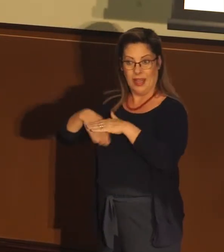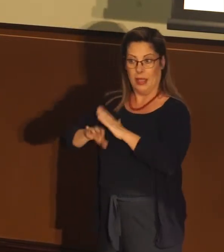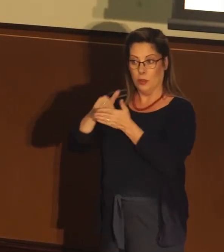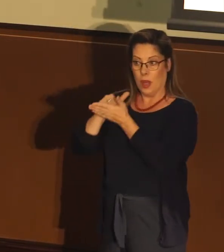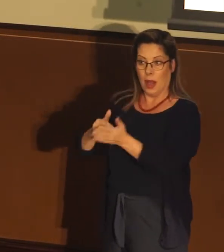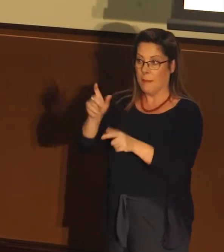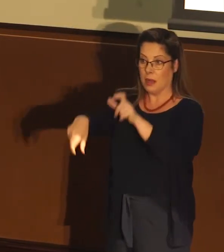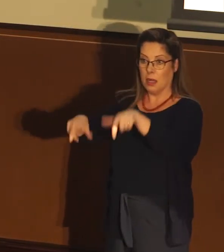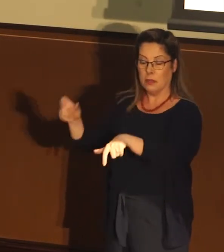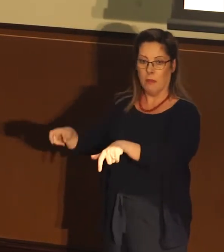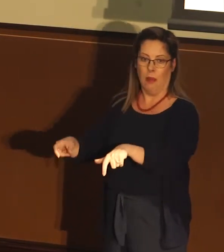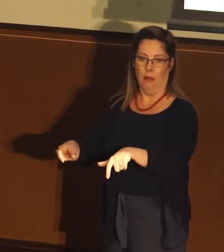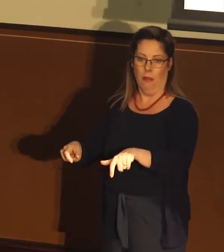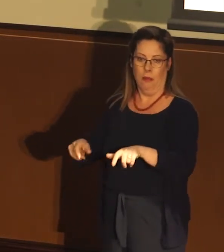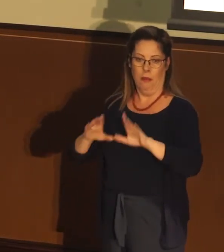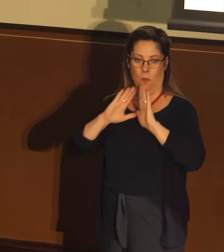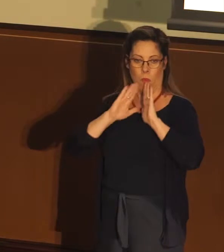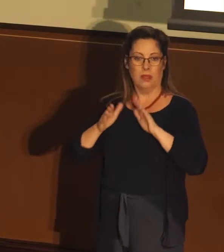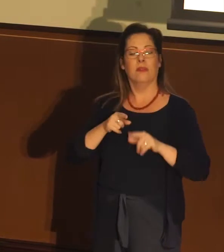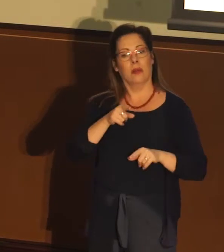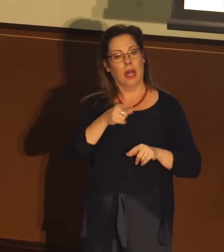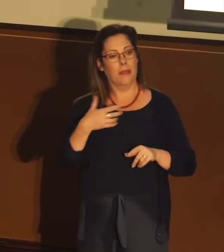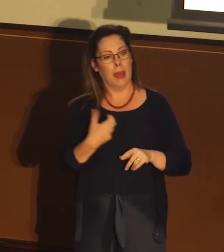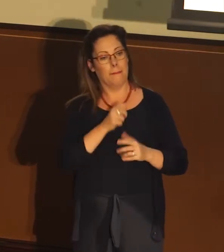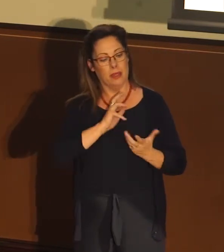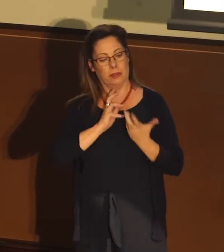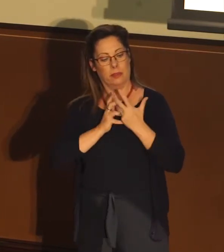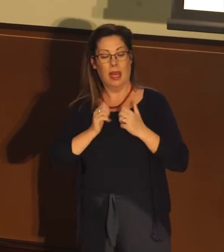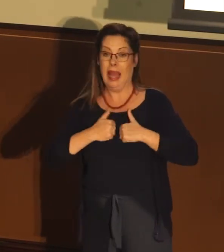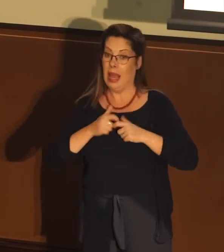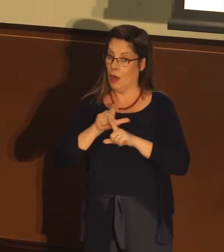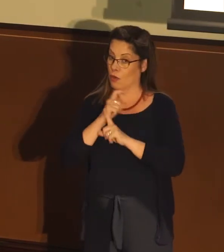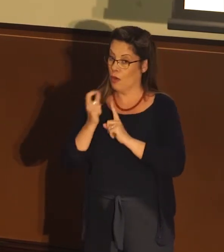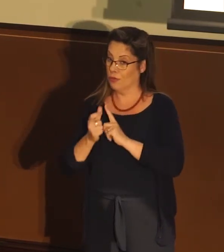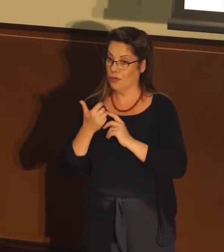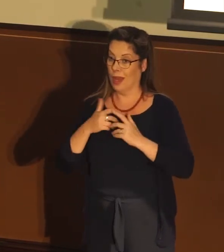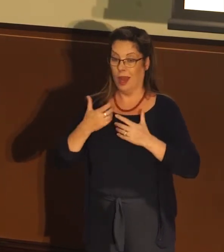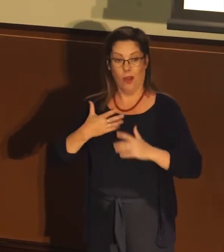Now, we have a commitment to make sure that they meet our culture requirements as well, our strategy